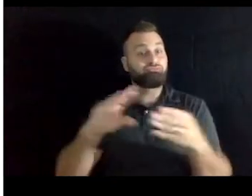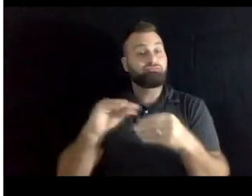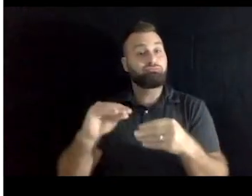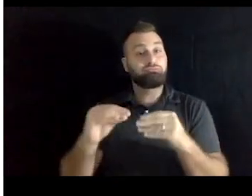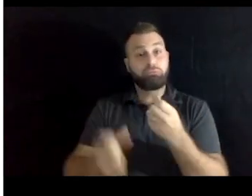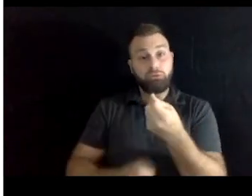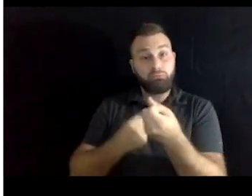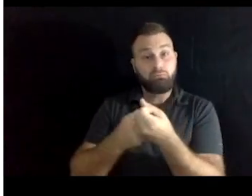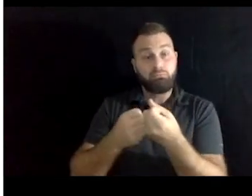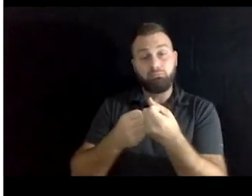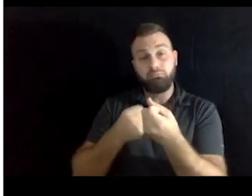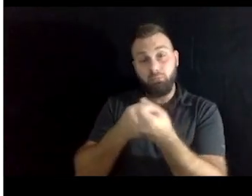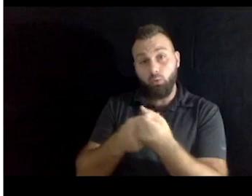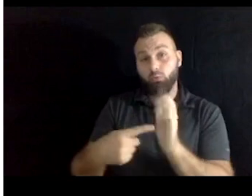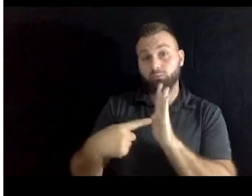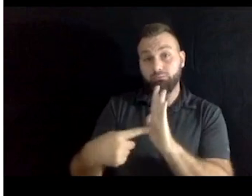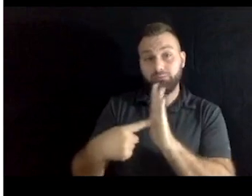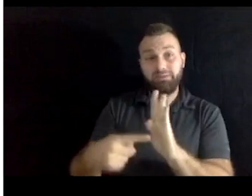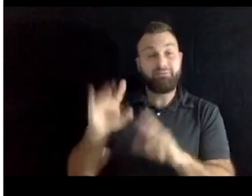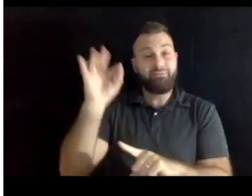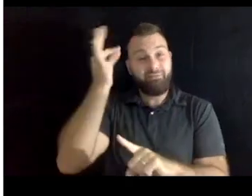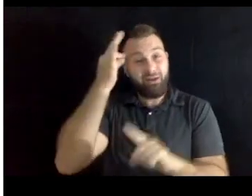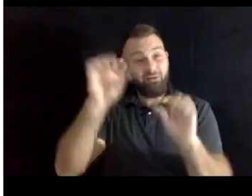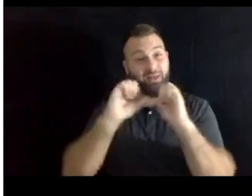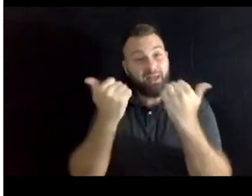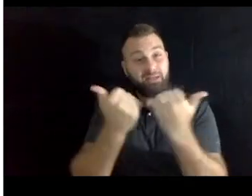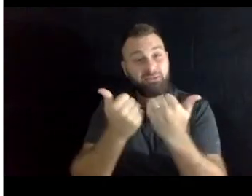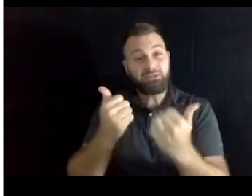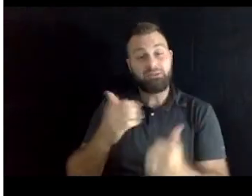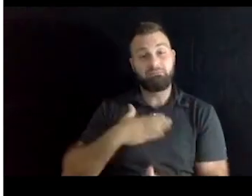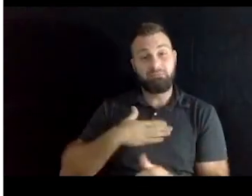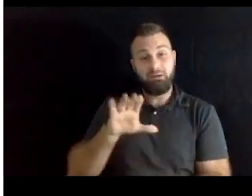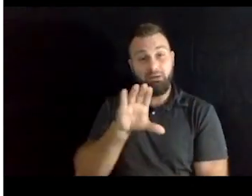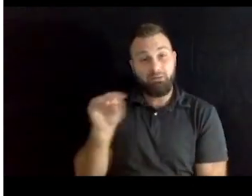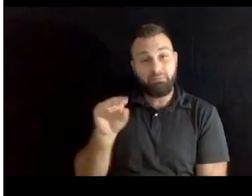any federal agency or foundation that I'm working with currently or have worked